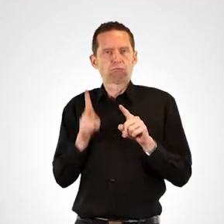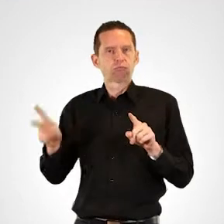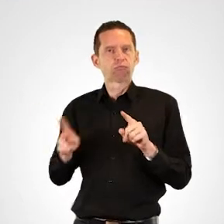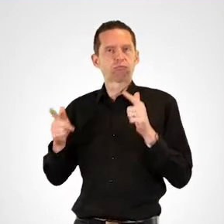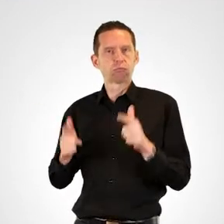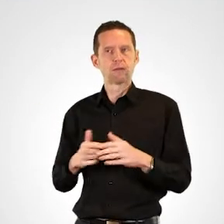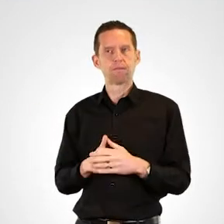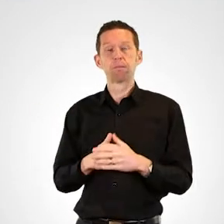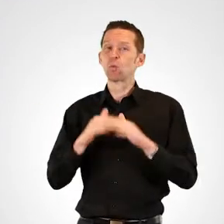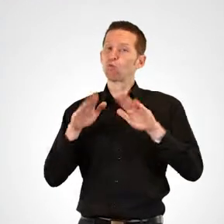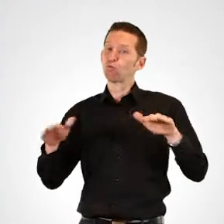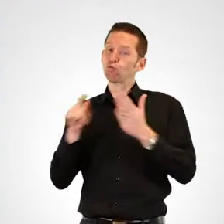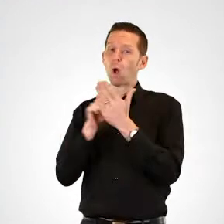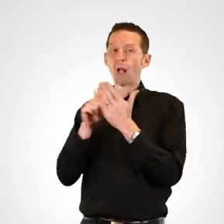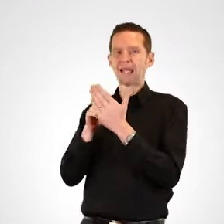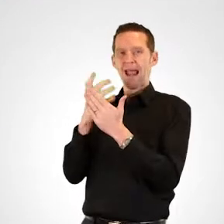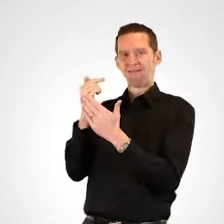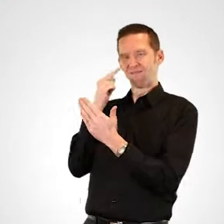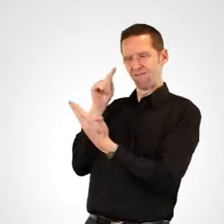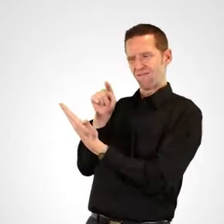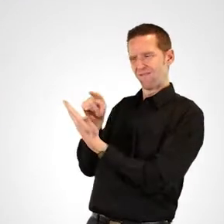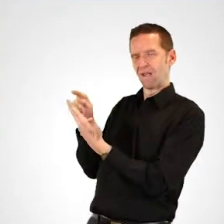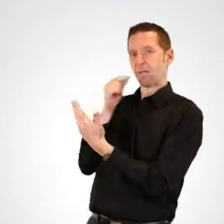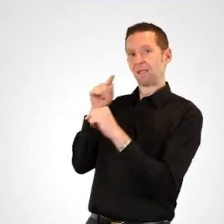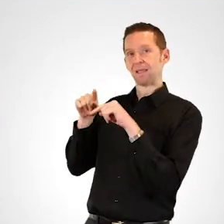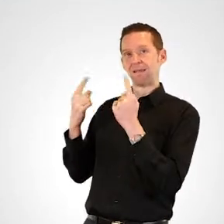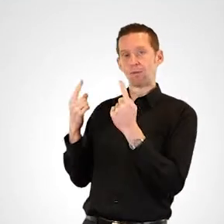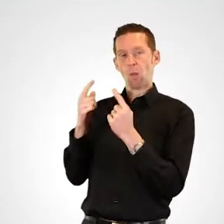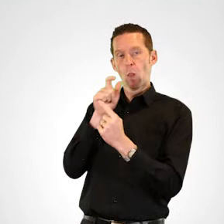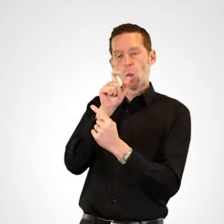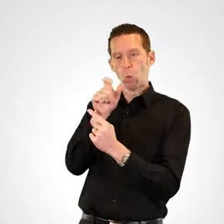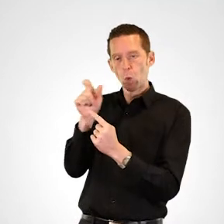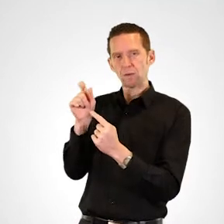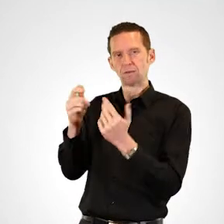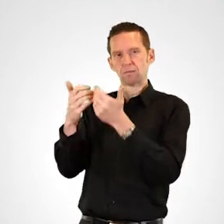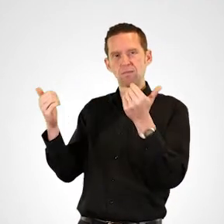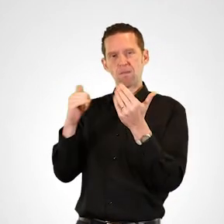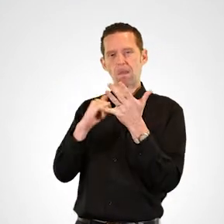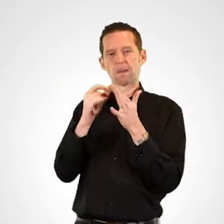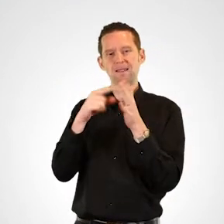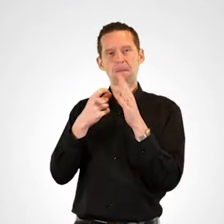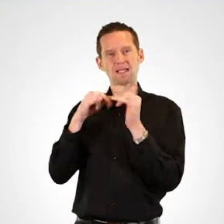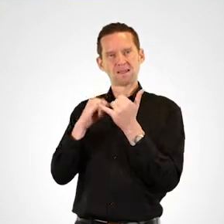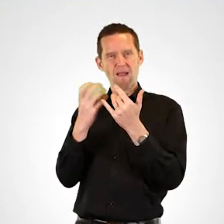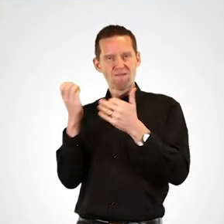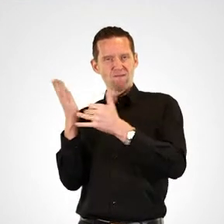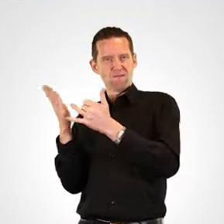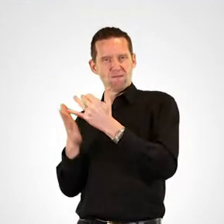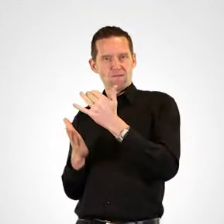Children's writing at this stage also shows a differentiation between the words, so in other words, spaces between the words.